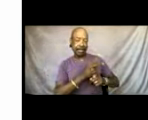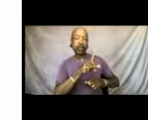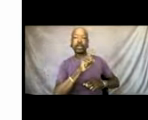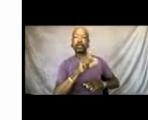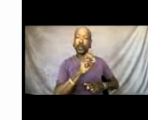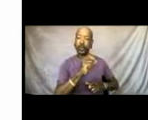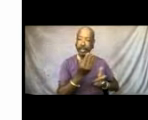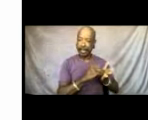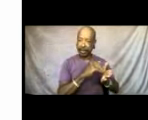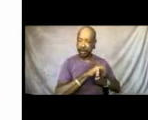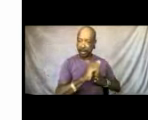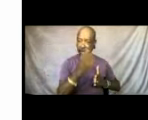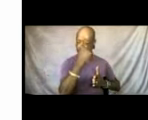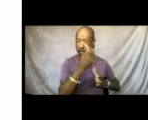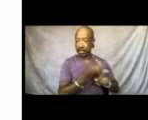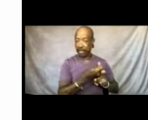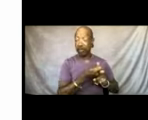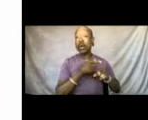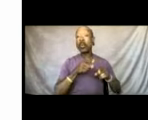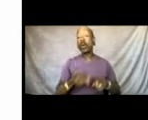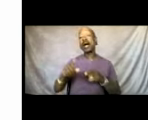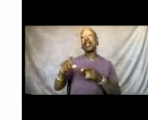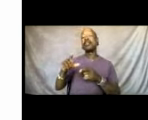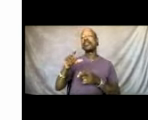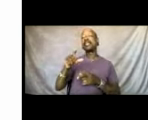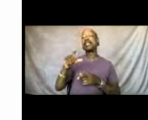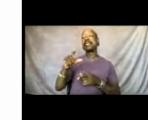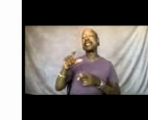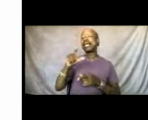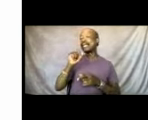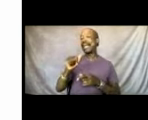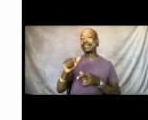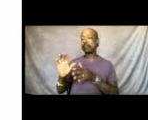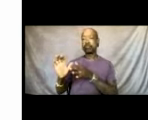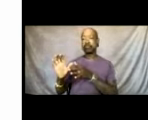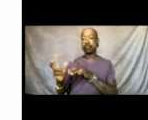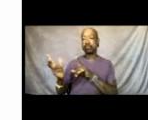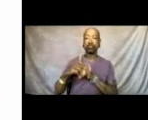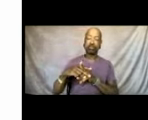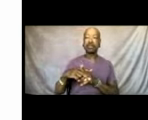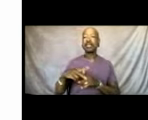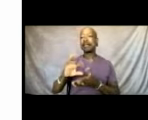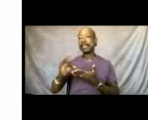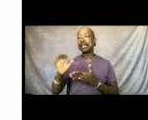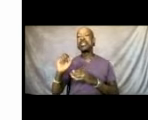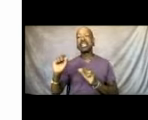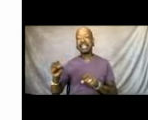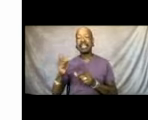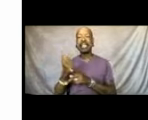applicant is eligible for spousal im